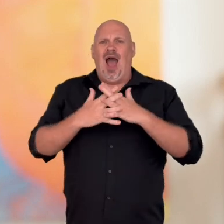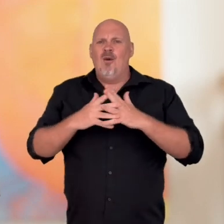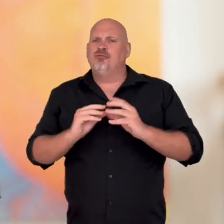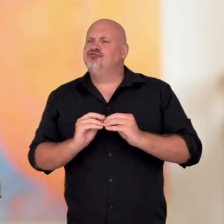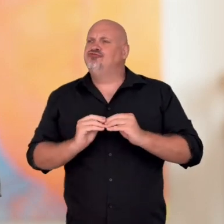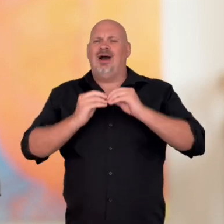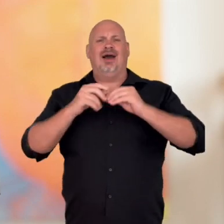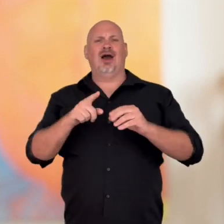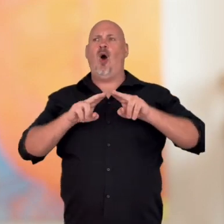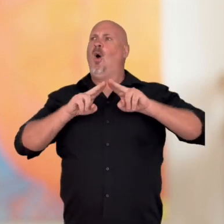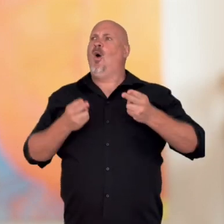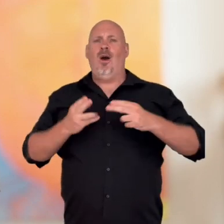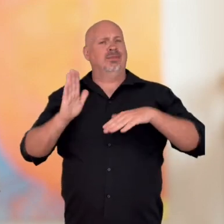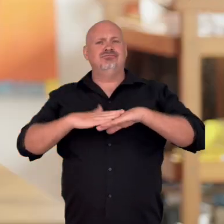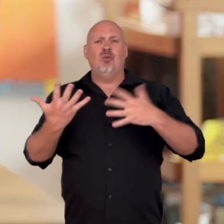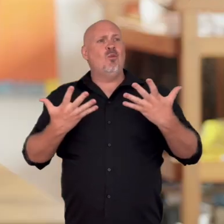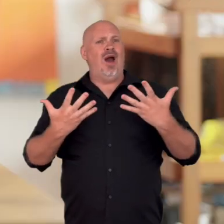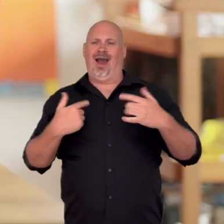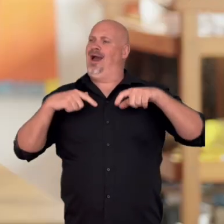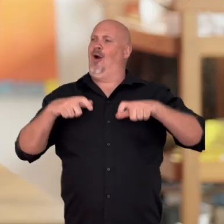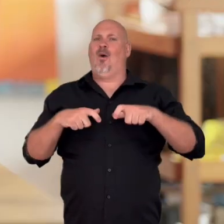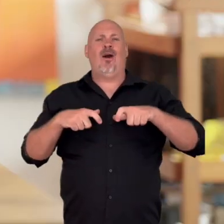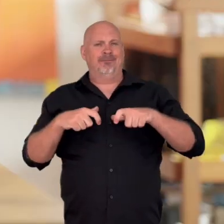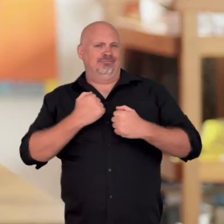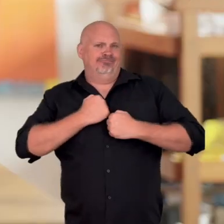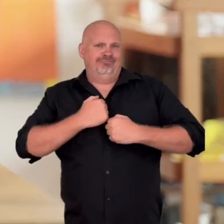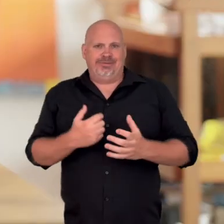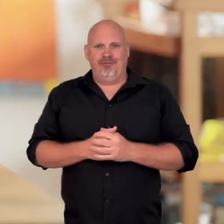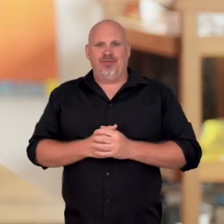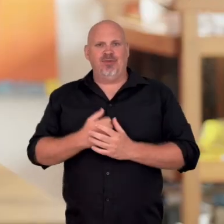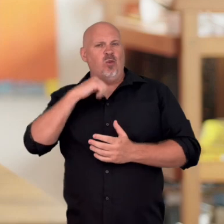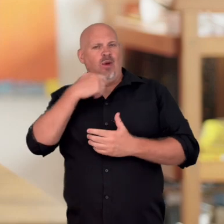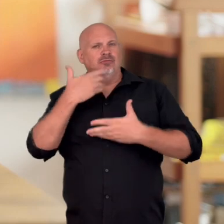for today I'll be taking you through the process of painting